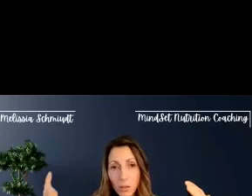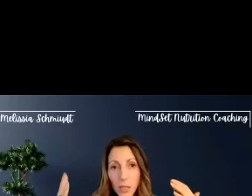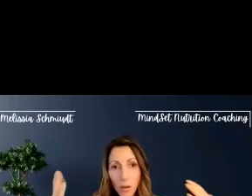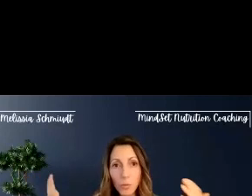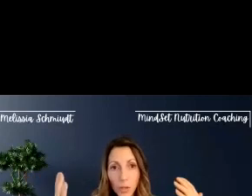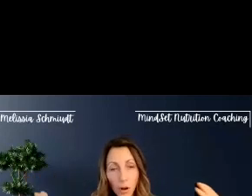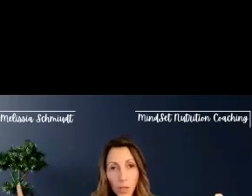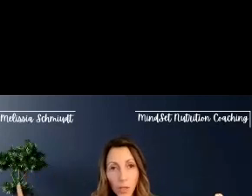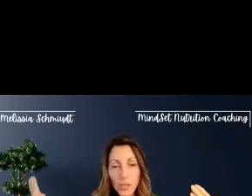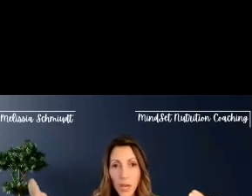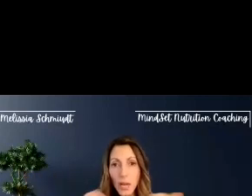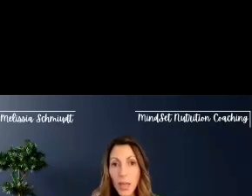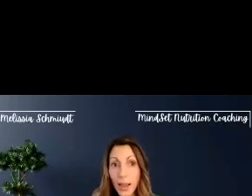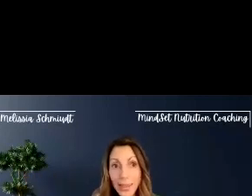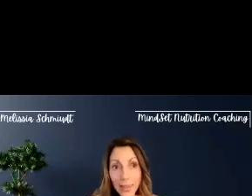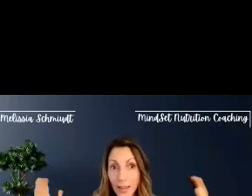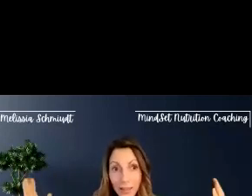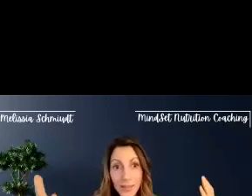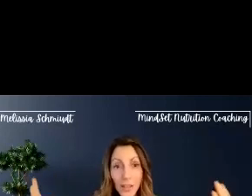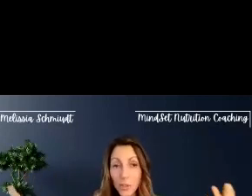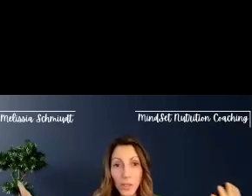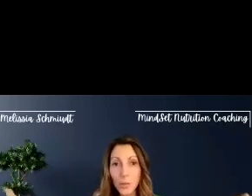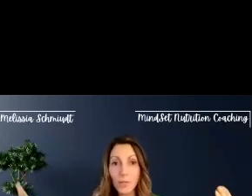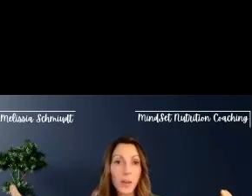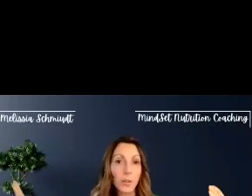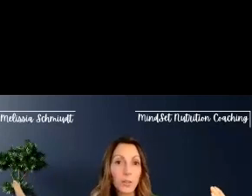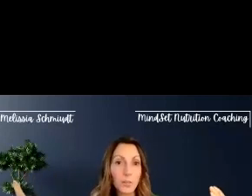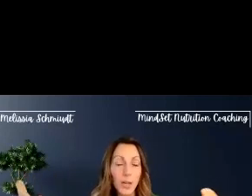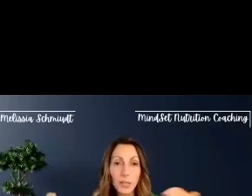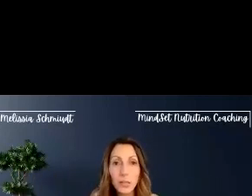all day long with the cardio every day. It's not doing you any favors.